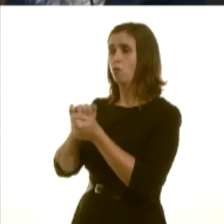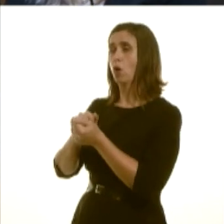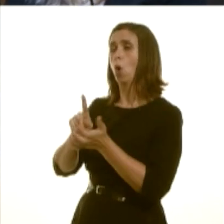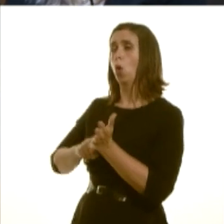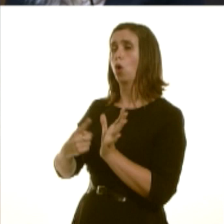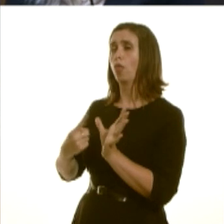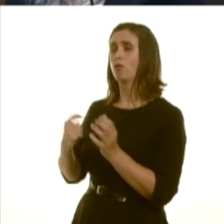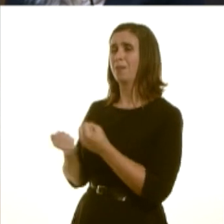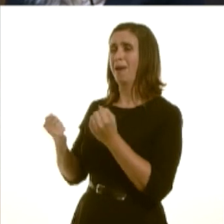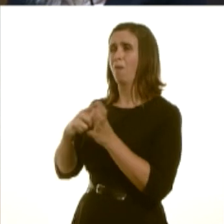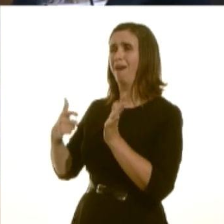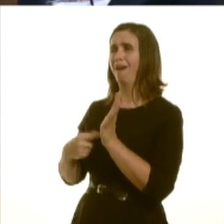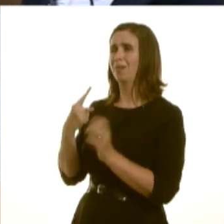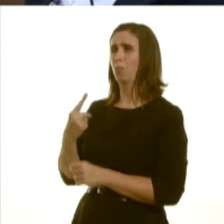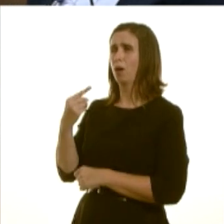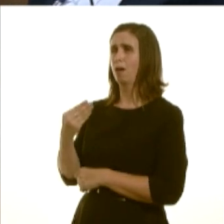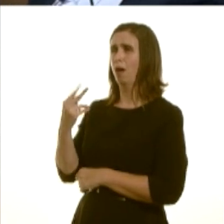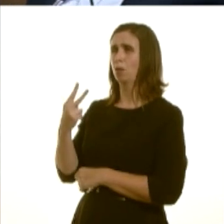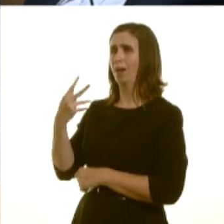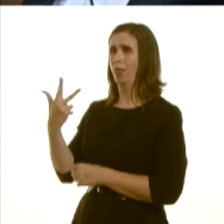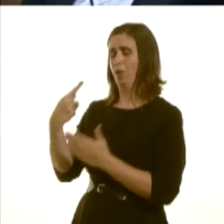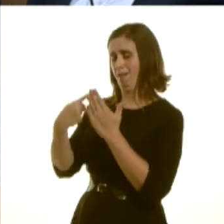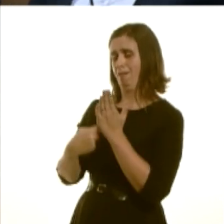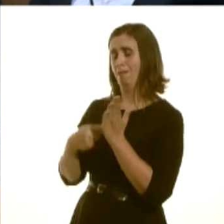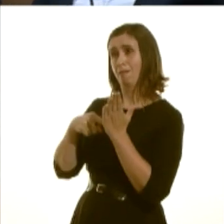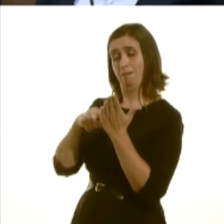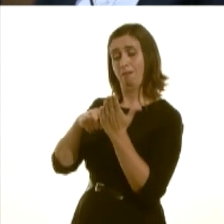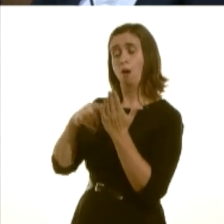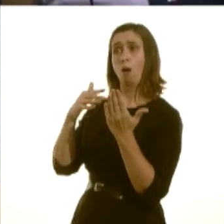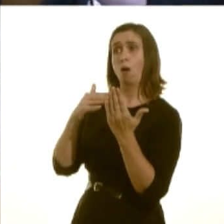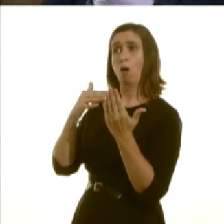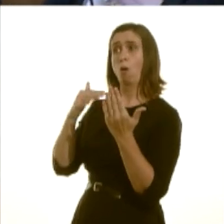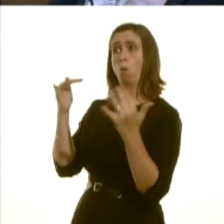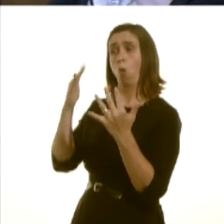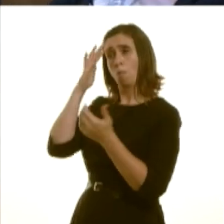Powers) Act 1923, the responsibility for war memorials rests with local authorities.